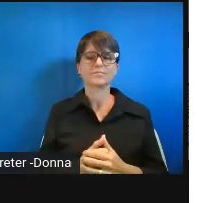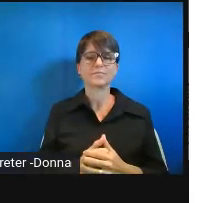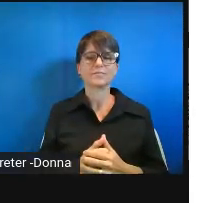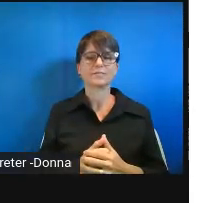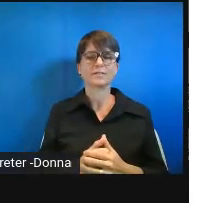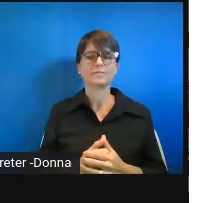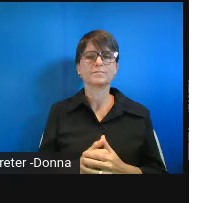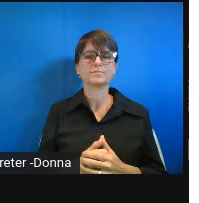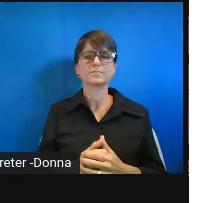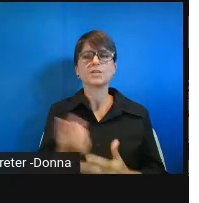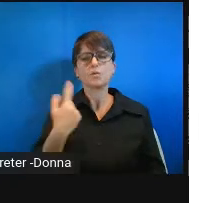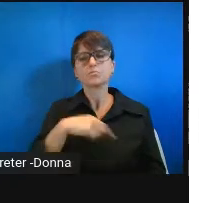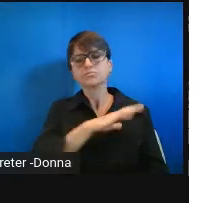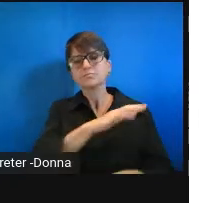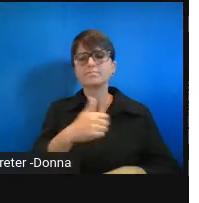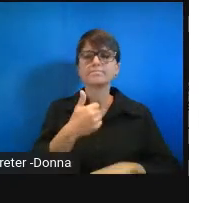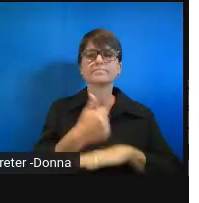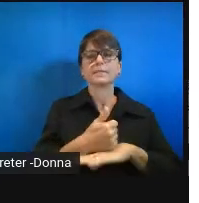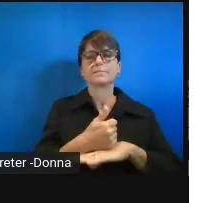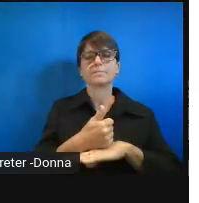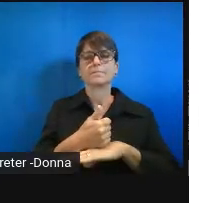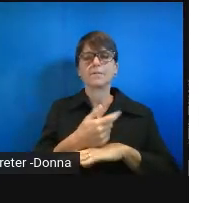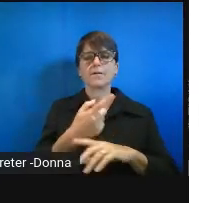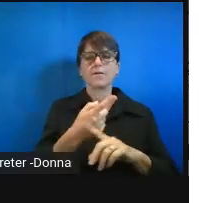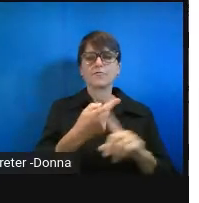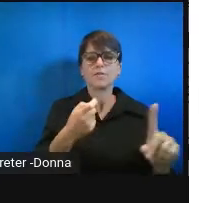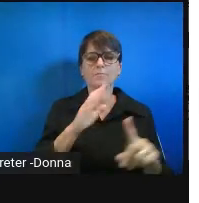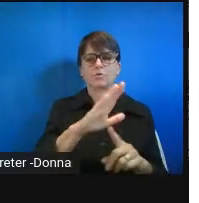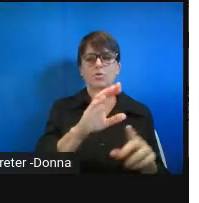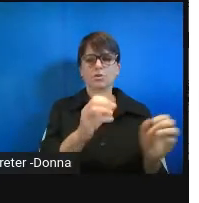Environments in which the content has been tested to work